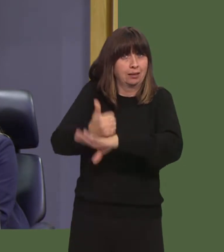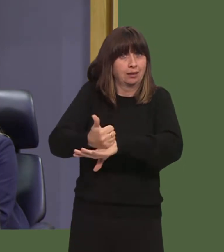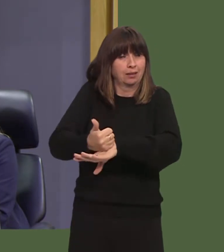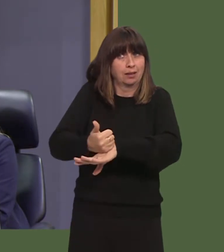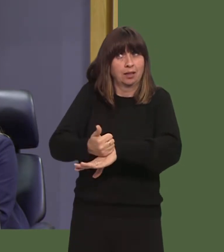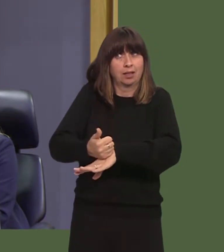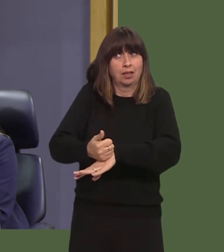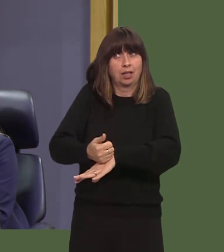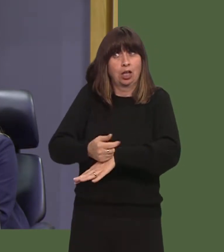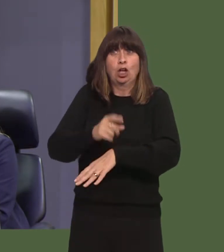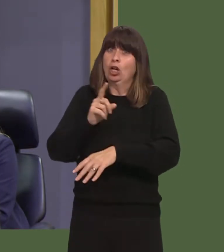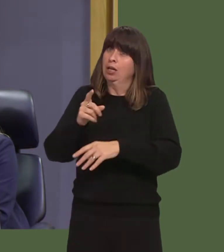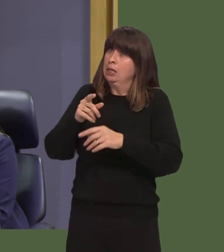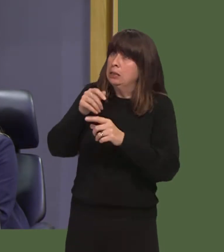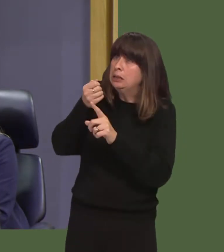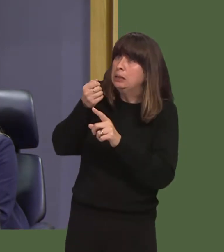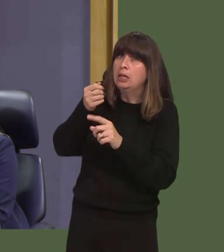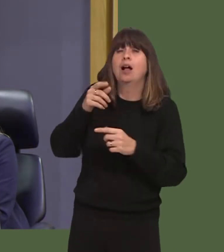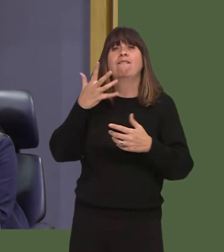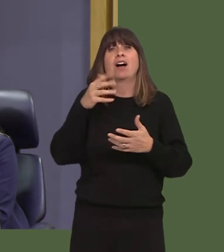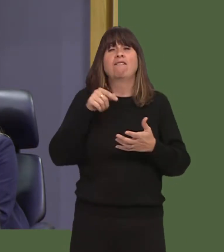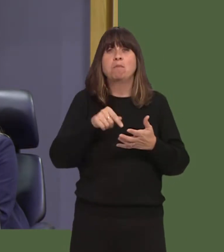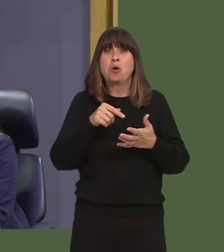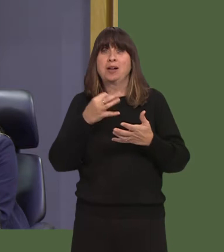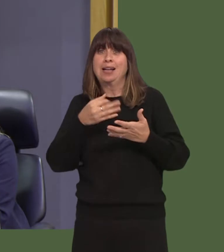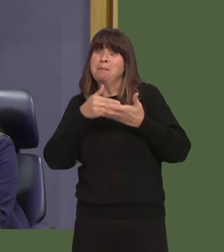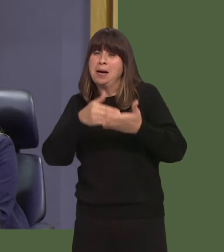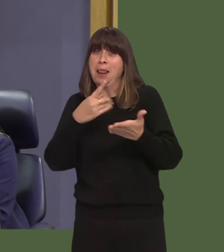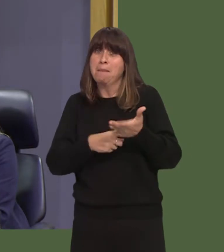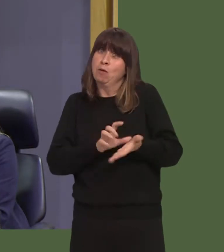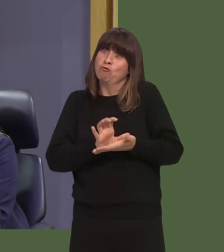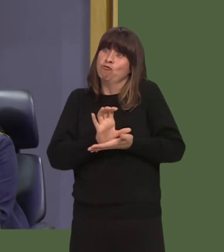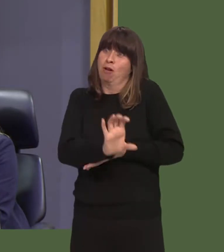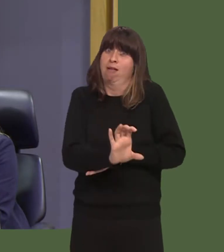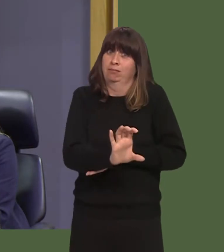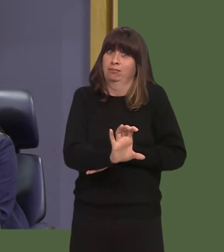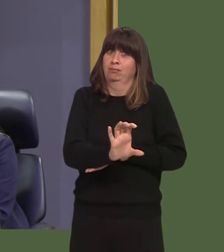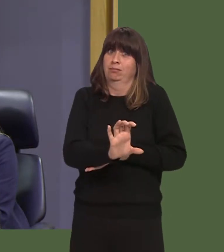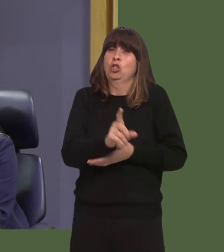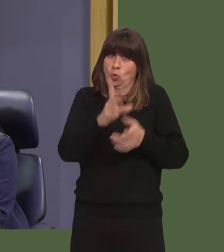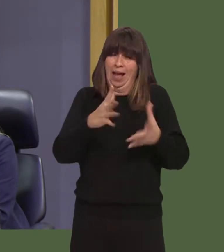You were compelled to reveal the £5.8 million initial grant you gave by the information commissioner.